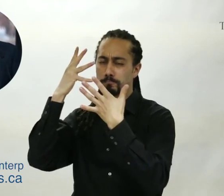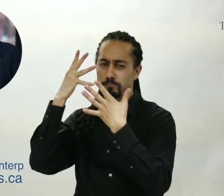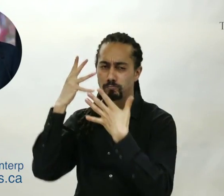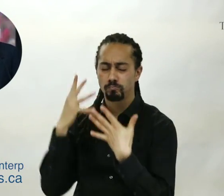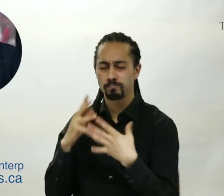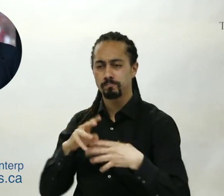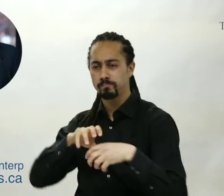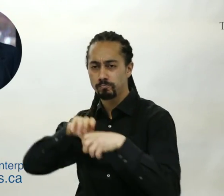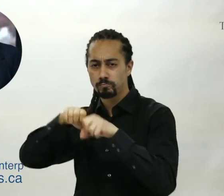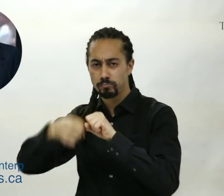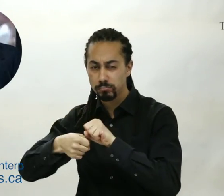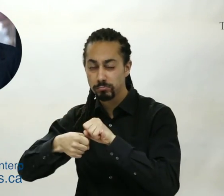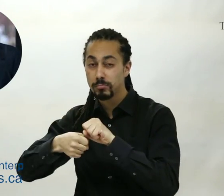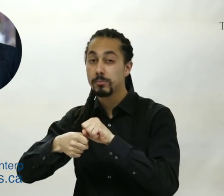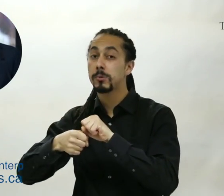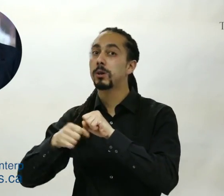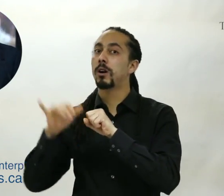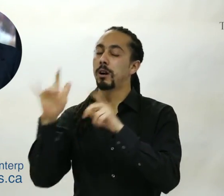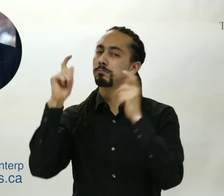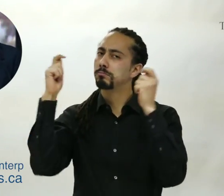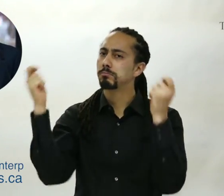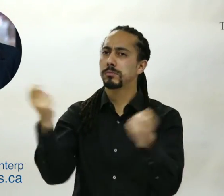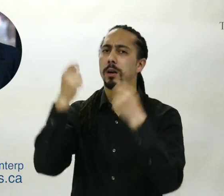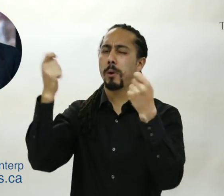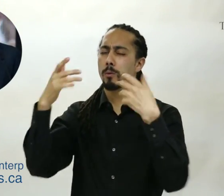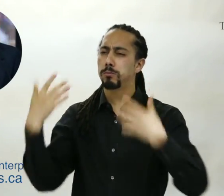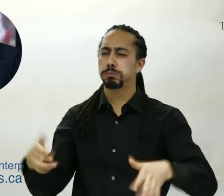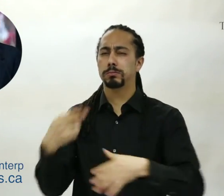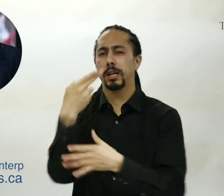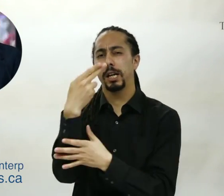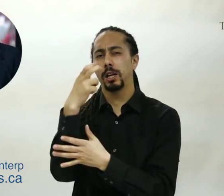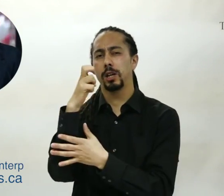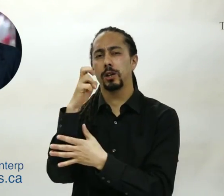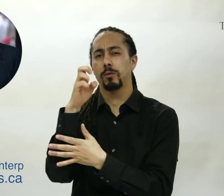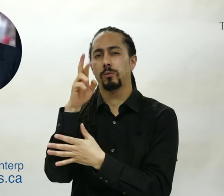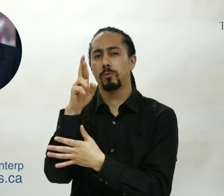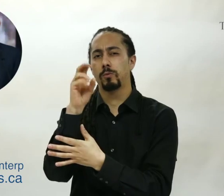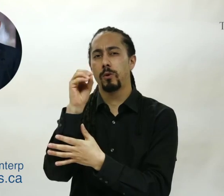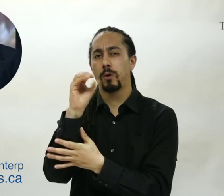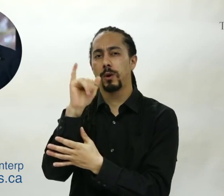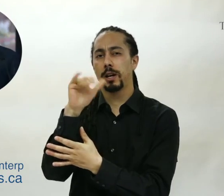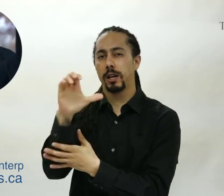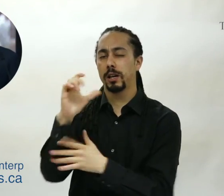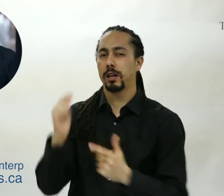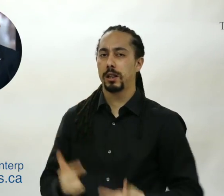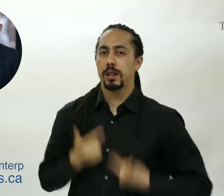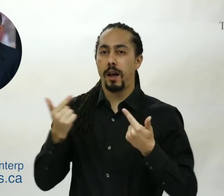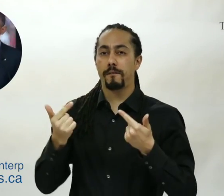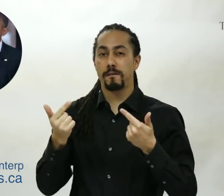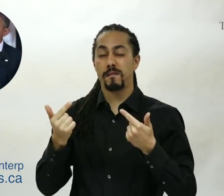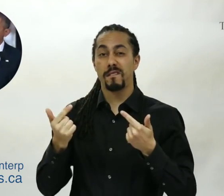But I believe it should also prompt in each of us a time for self-reflection.